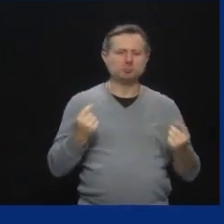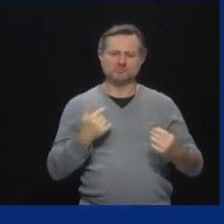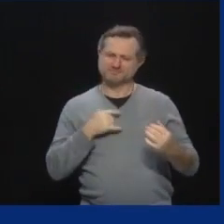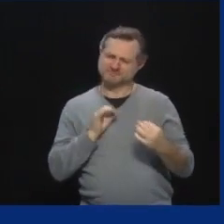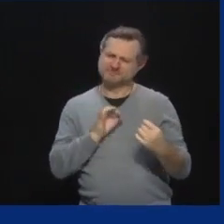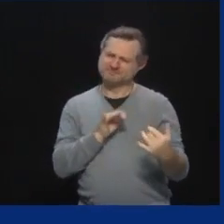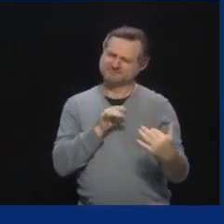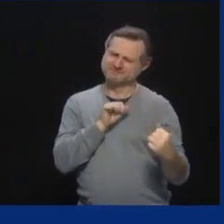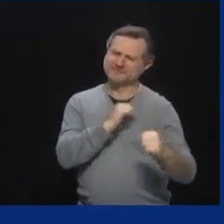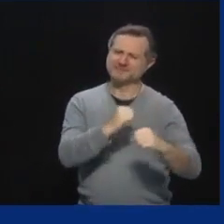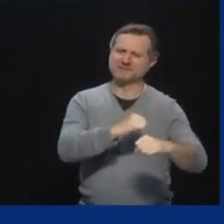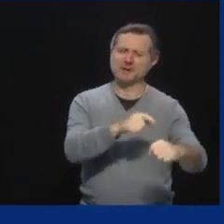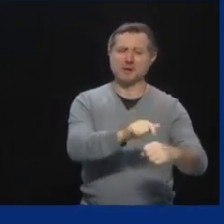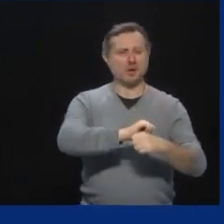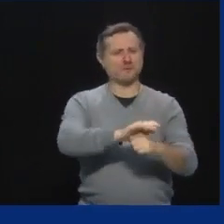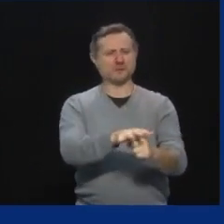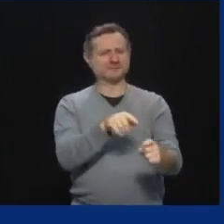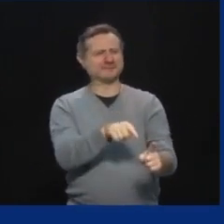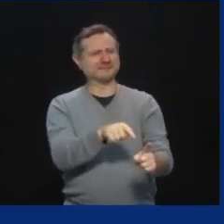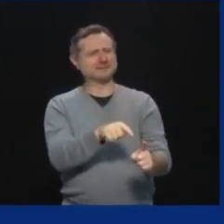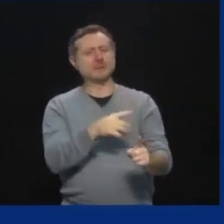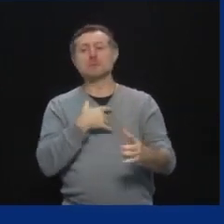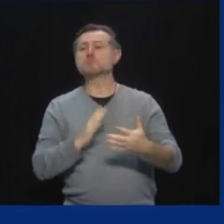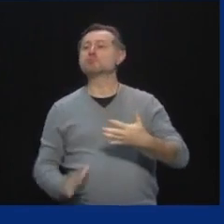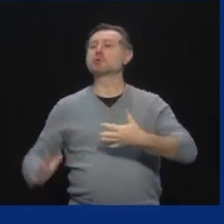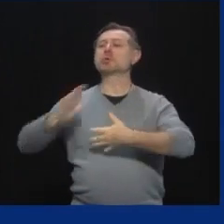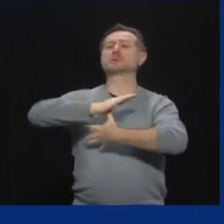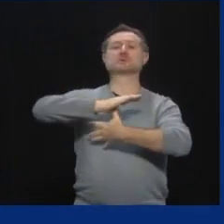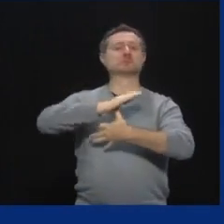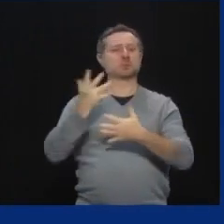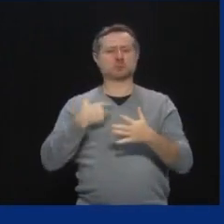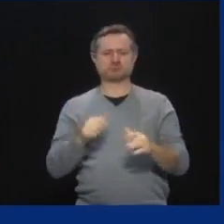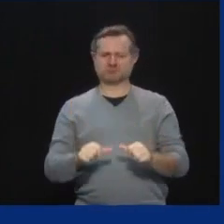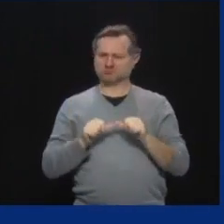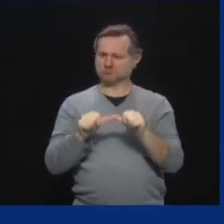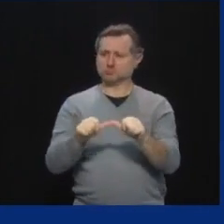continue to be keeping kids in school, making sure that we get people back to